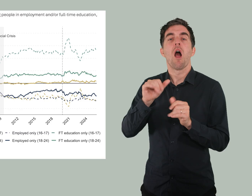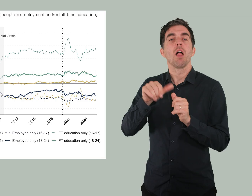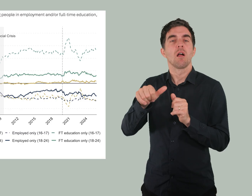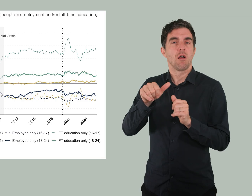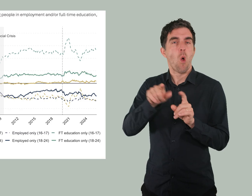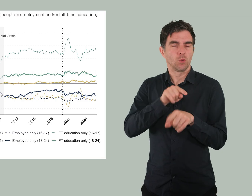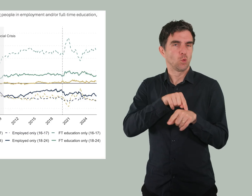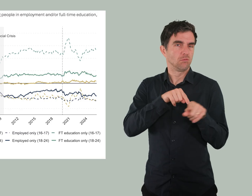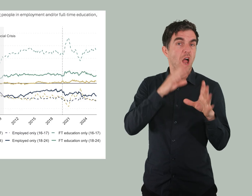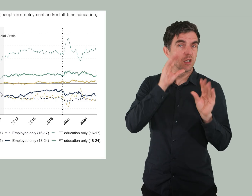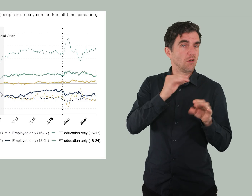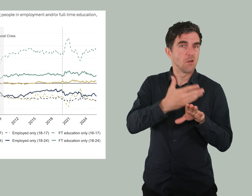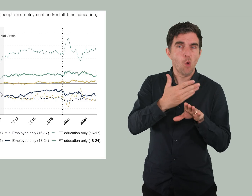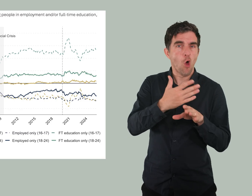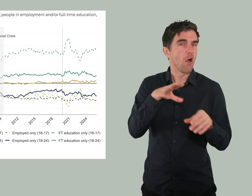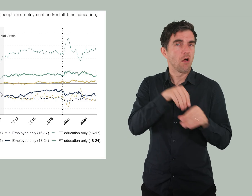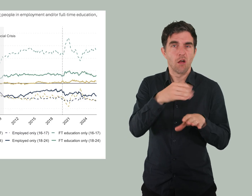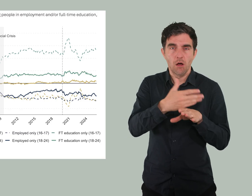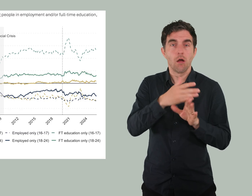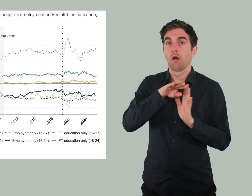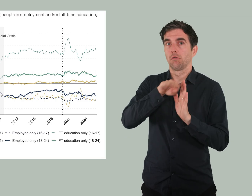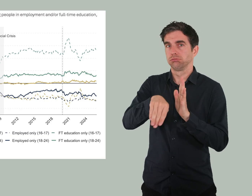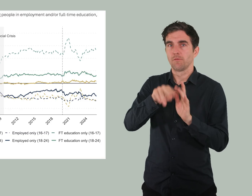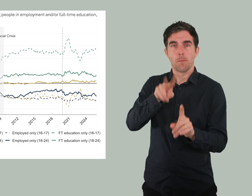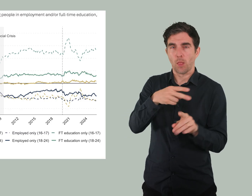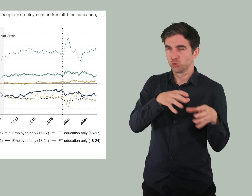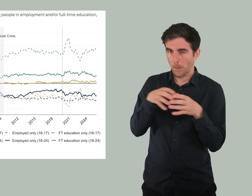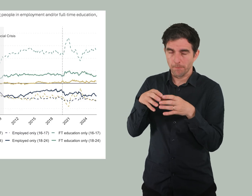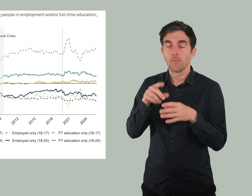and a corresponding dip in employment across both groups.